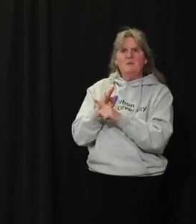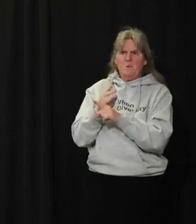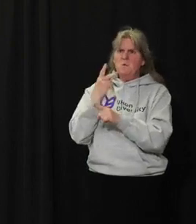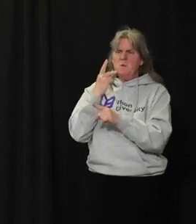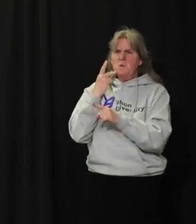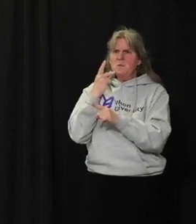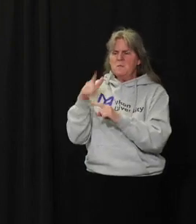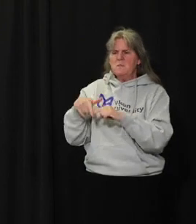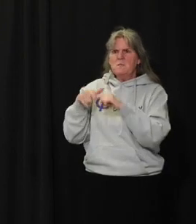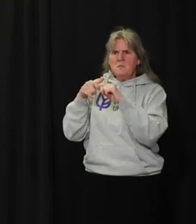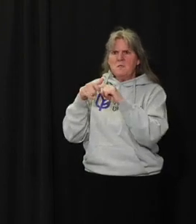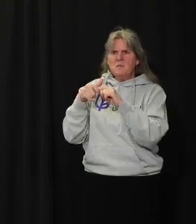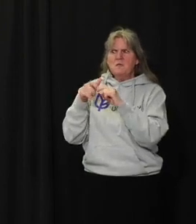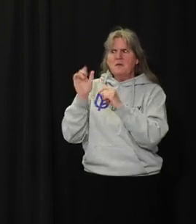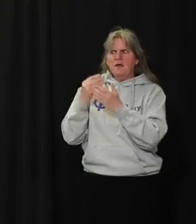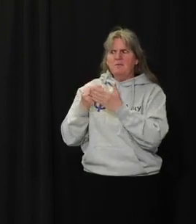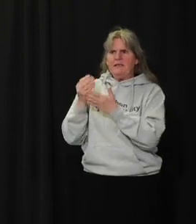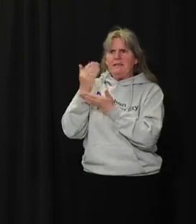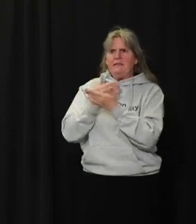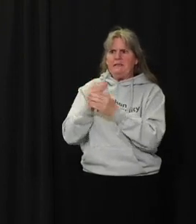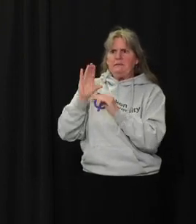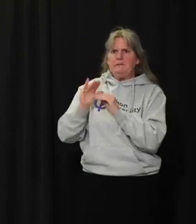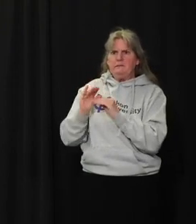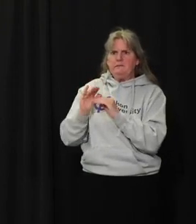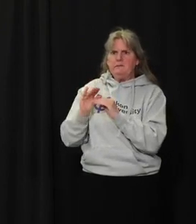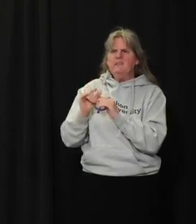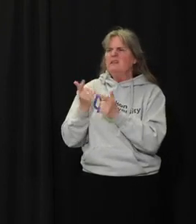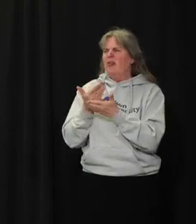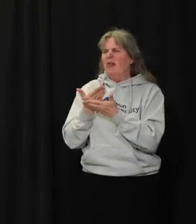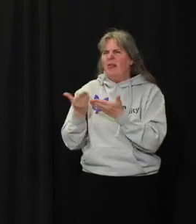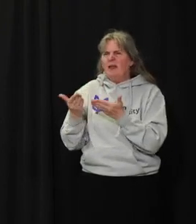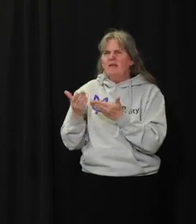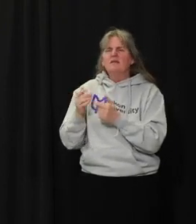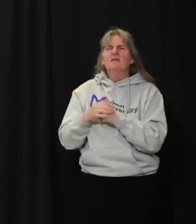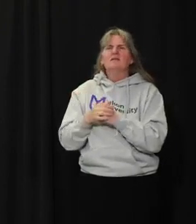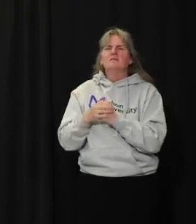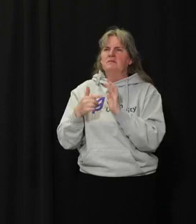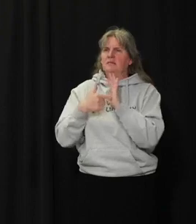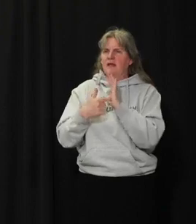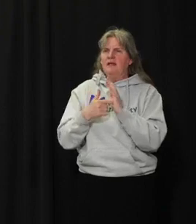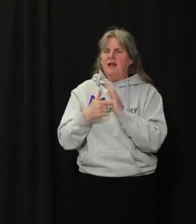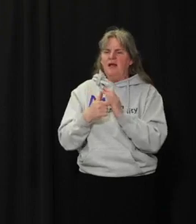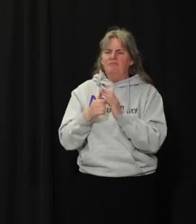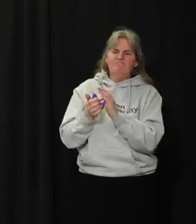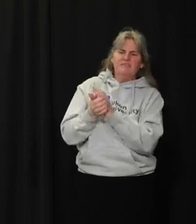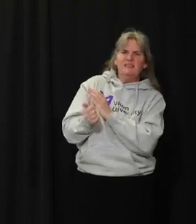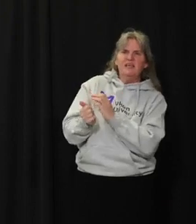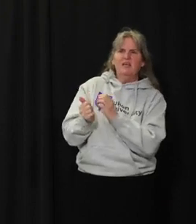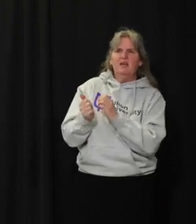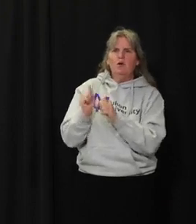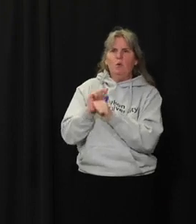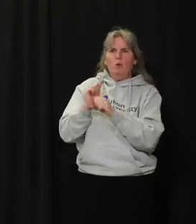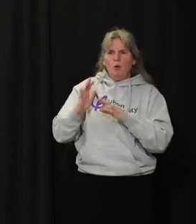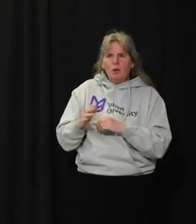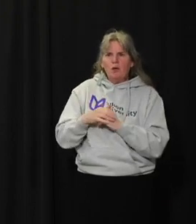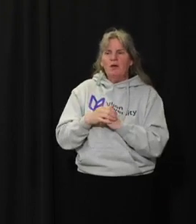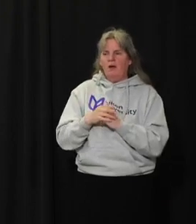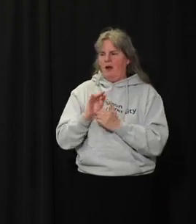These businesses have been seeing disruptions to their incoming technical and mechanical supplies, including skilled labour, affecting their